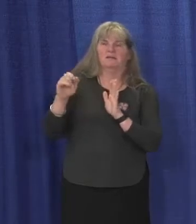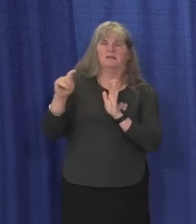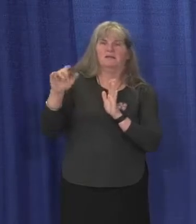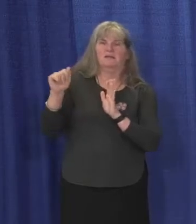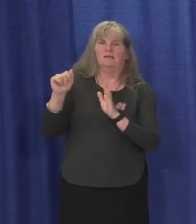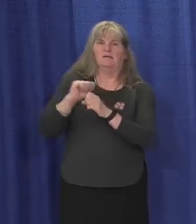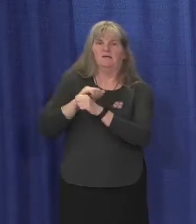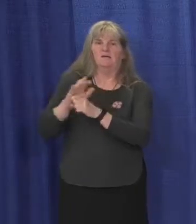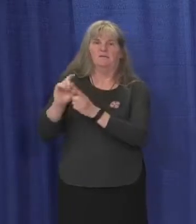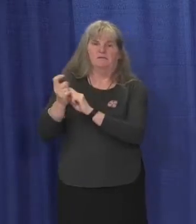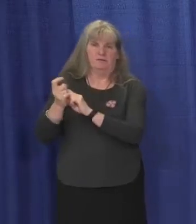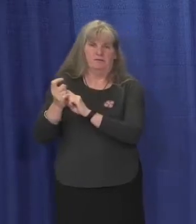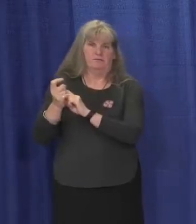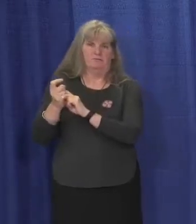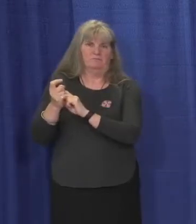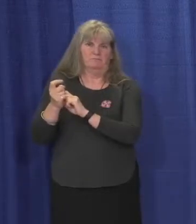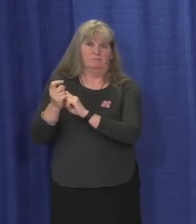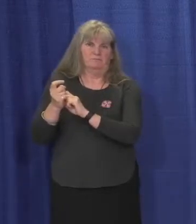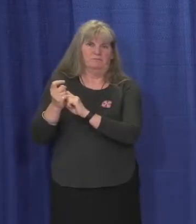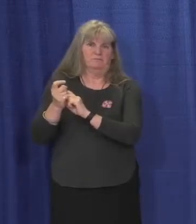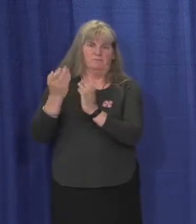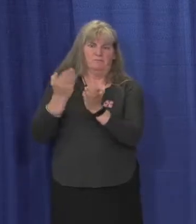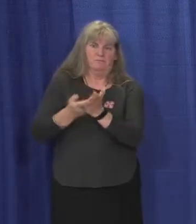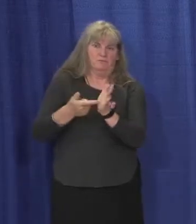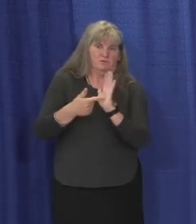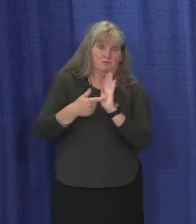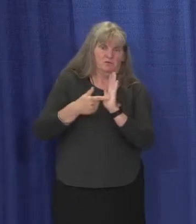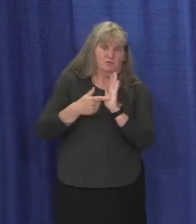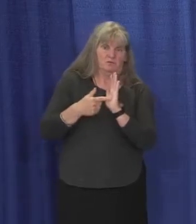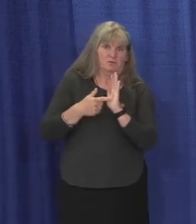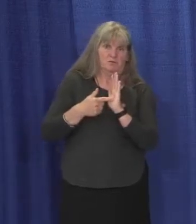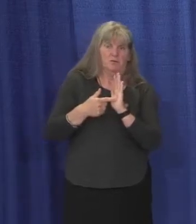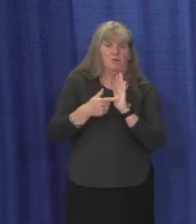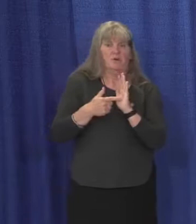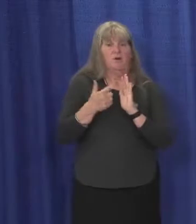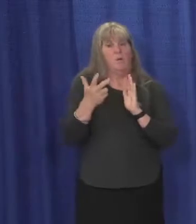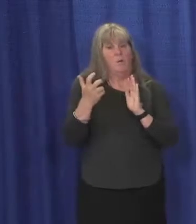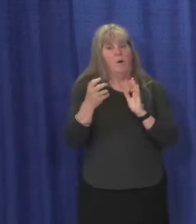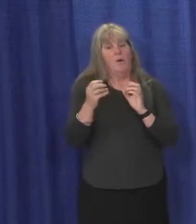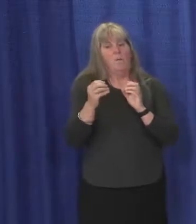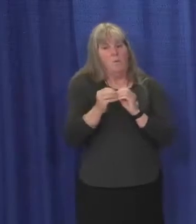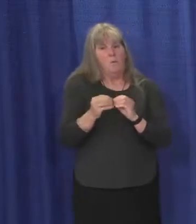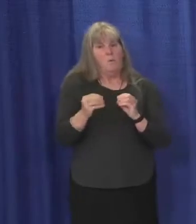variant. If we can get higher and higher